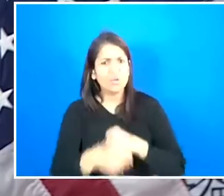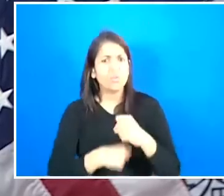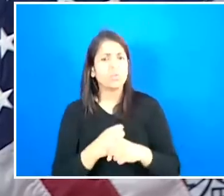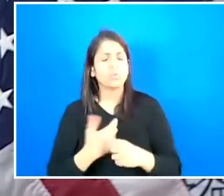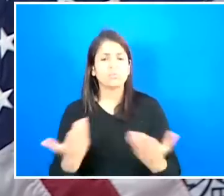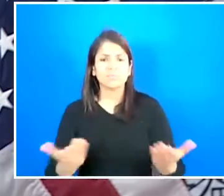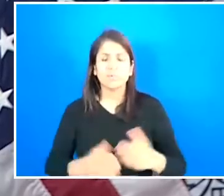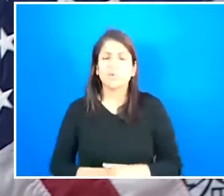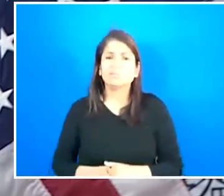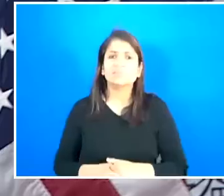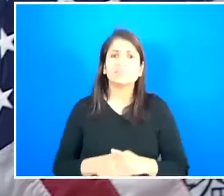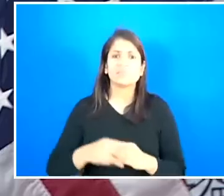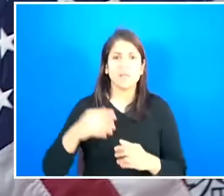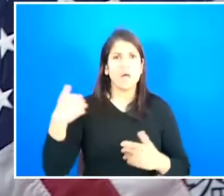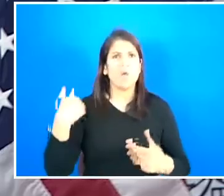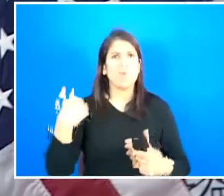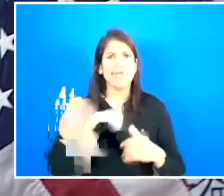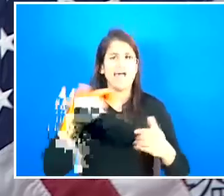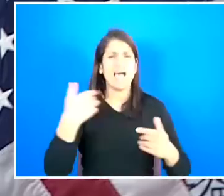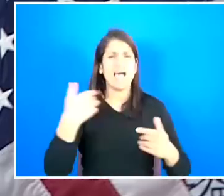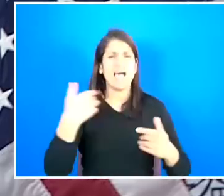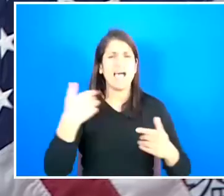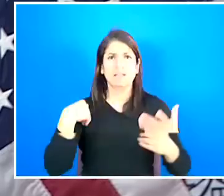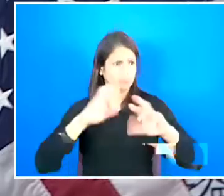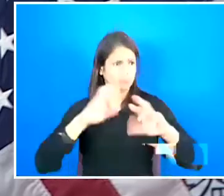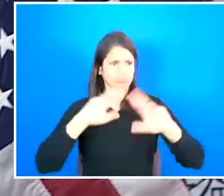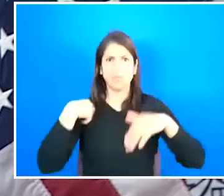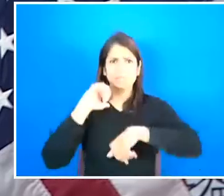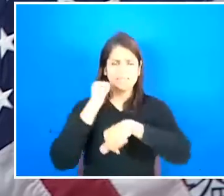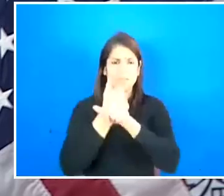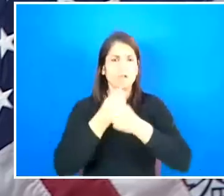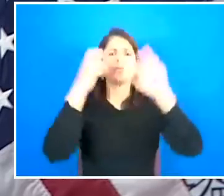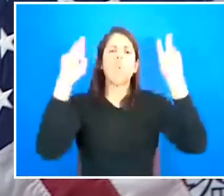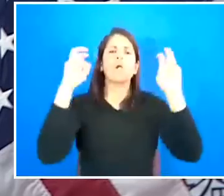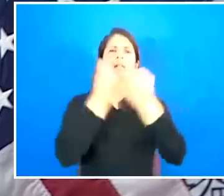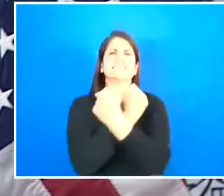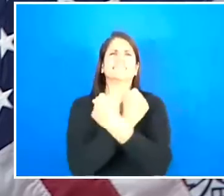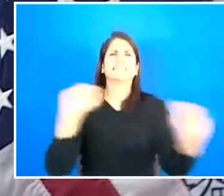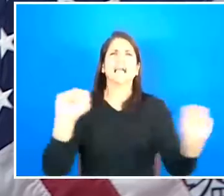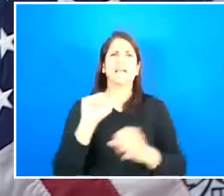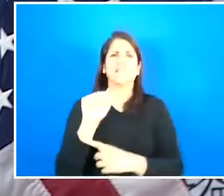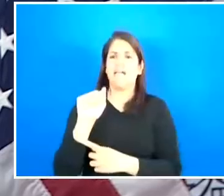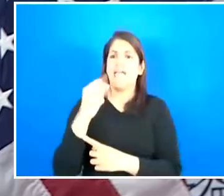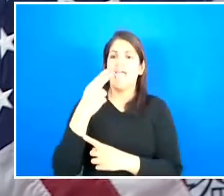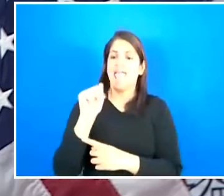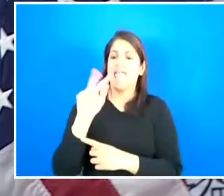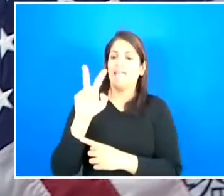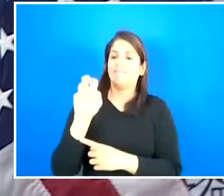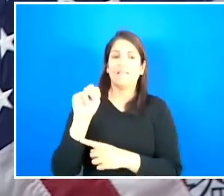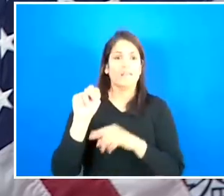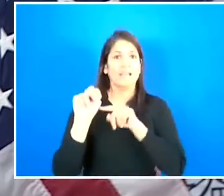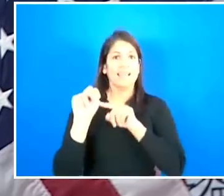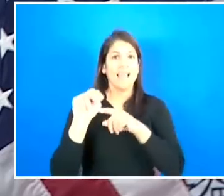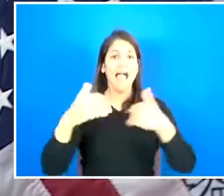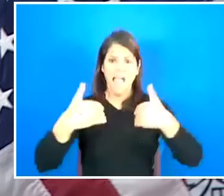THE HOMESTEAD EFFORT, THE SAFE HAVENS THAT 'WEVE TALKED ABOUT A LOT, THOSE SMALL